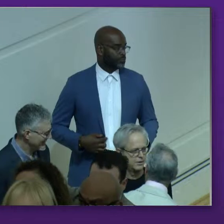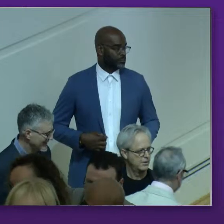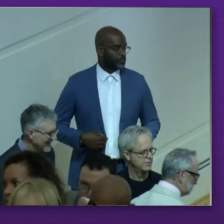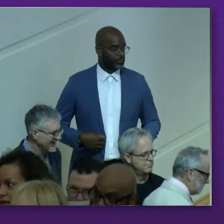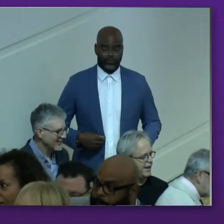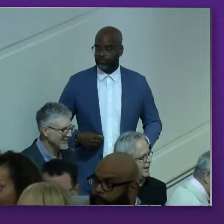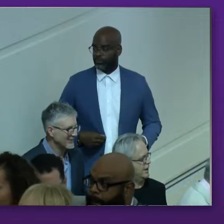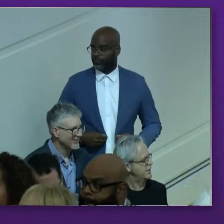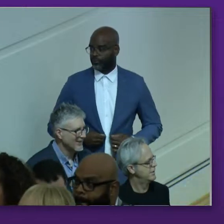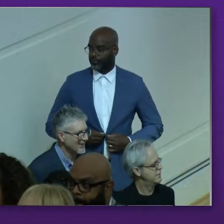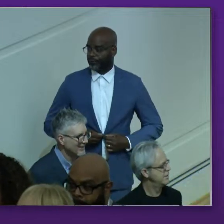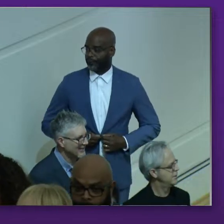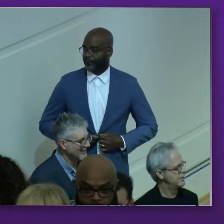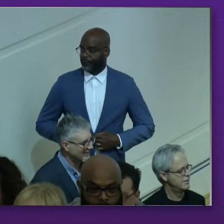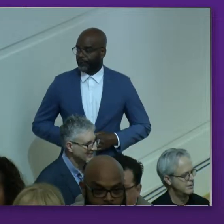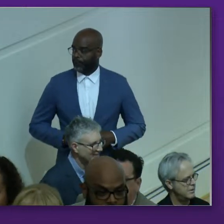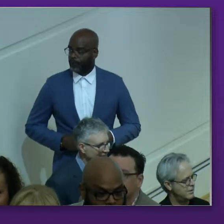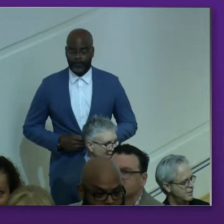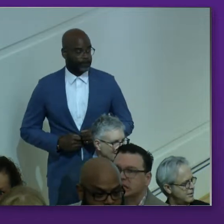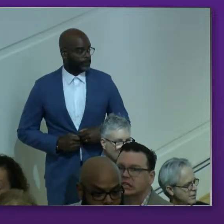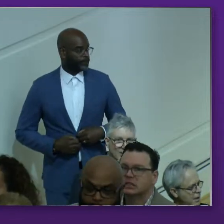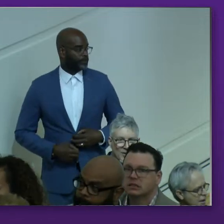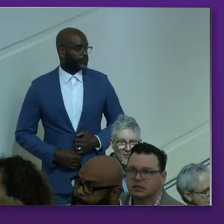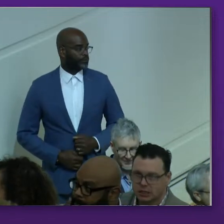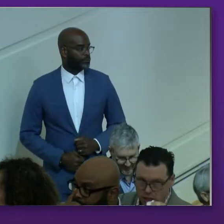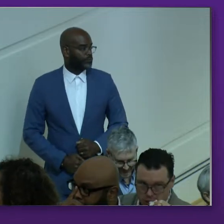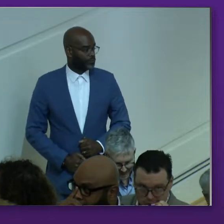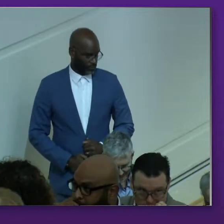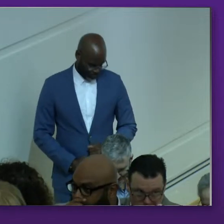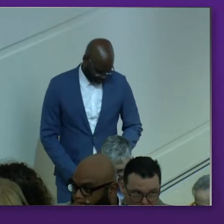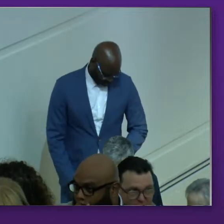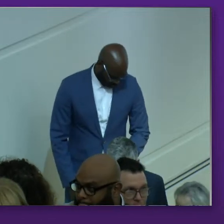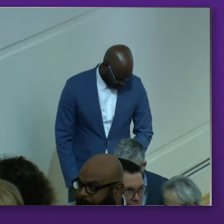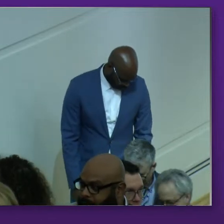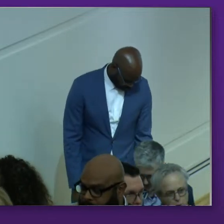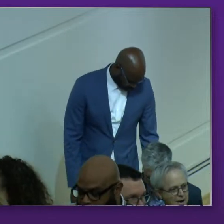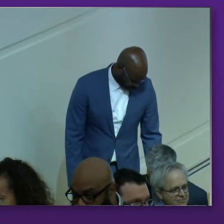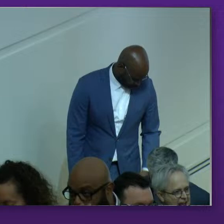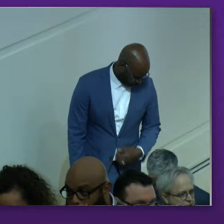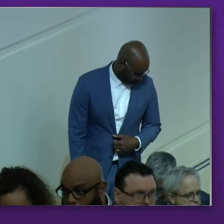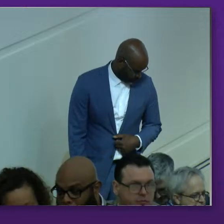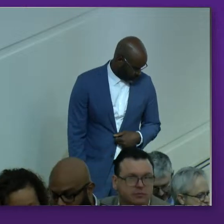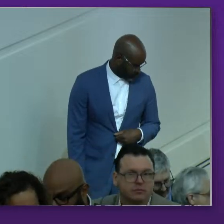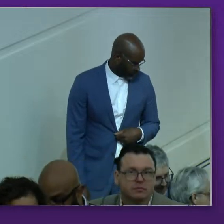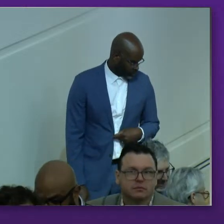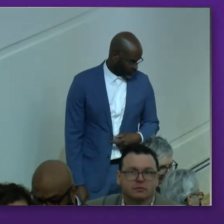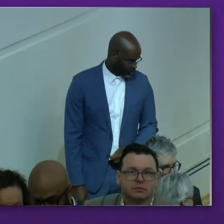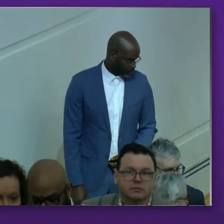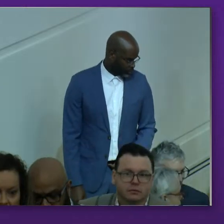WE HAVE TO BE WELCOMING APPROACHABLE. WE NEED TO MAKE SURE THAT WE LISTEN TO THE STORIES OF